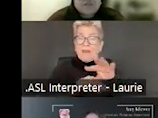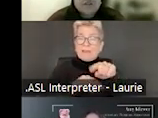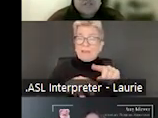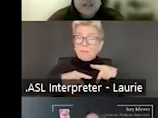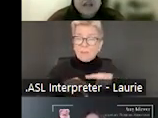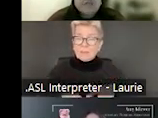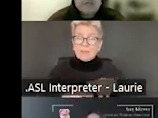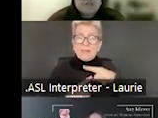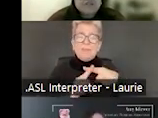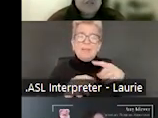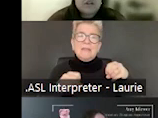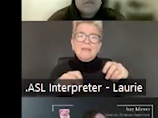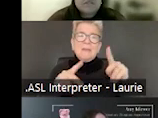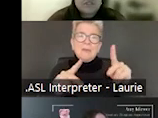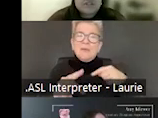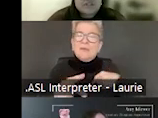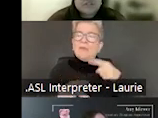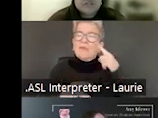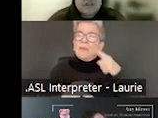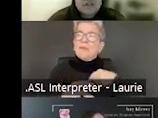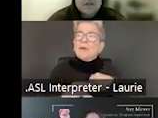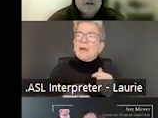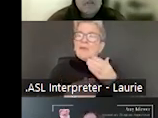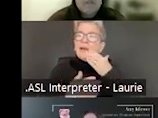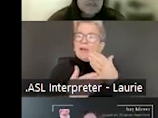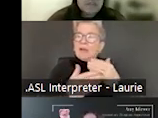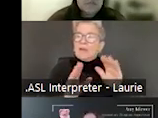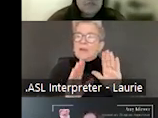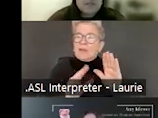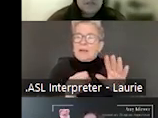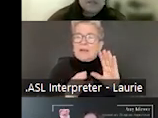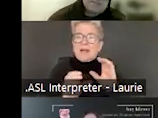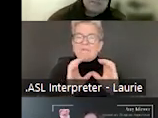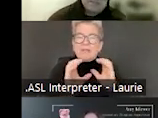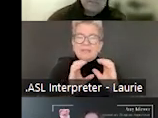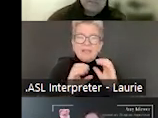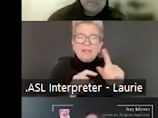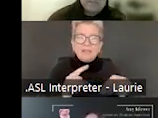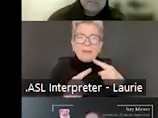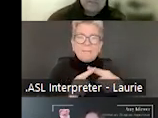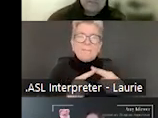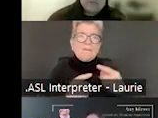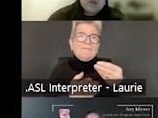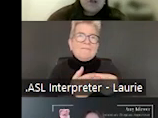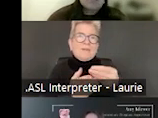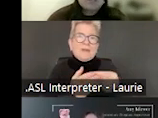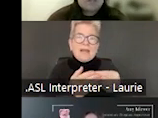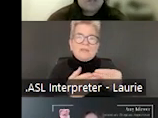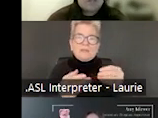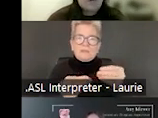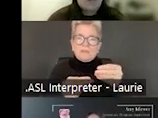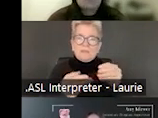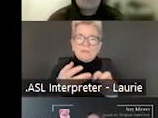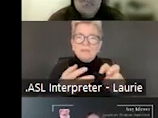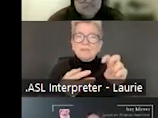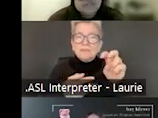for us to have enriching conversations about financial mobility. Our students aren't just